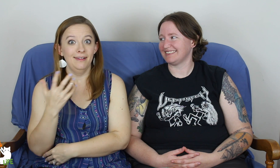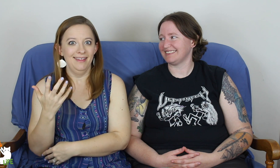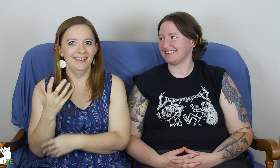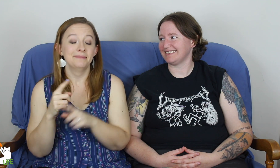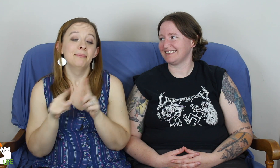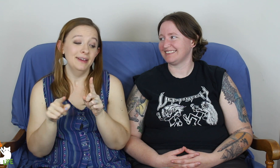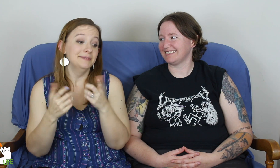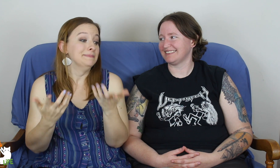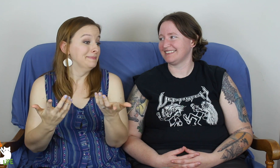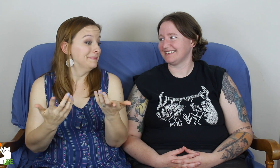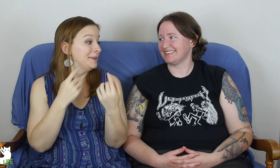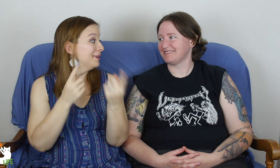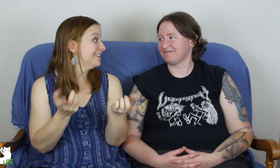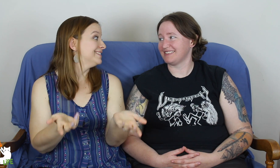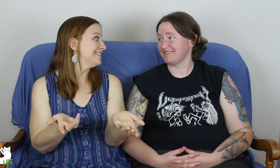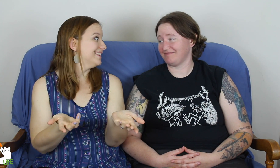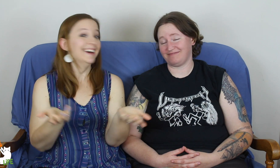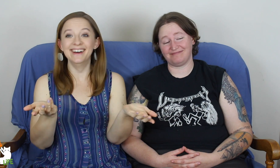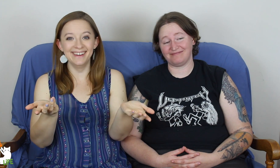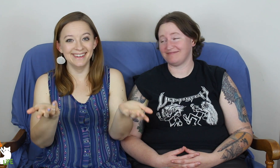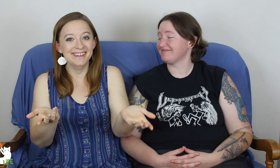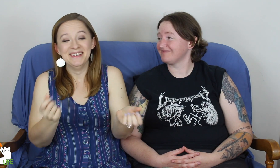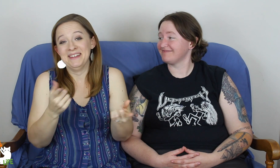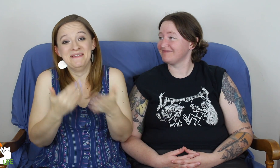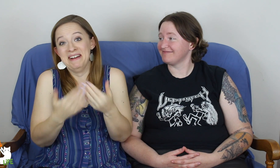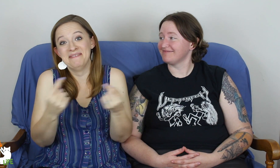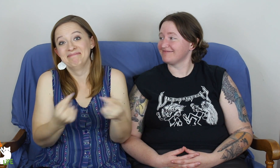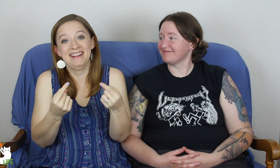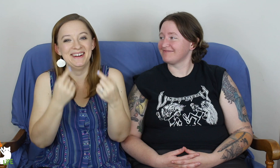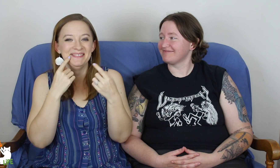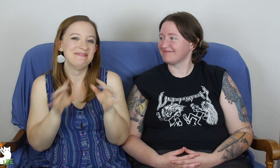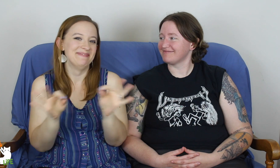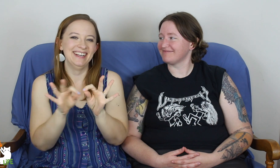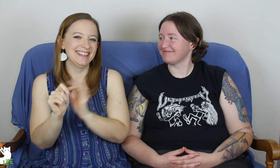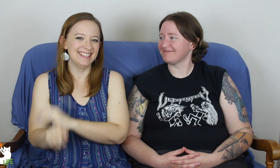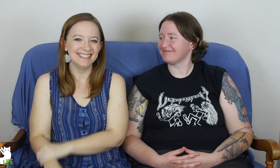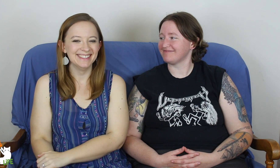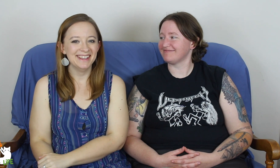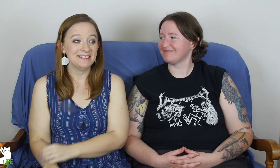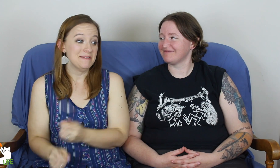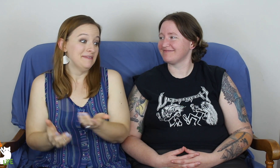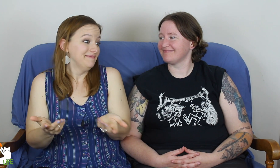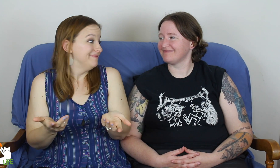It hurt a lot, but it worked! So it doesn't matter about the pain. It was worth it.